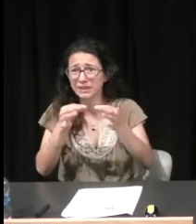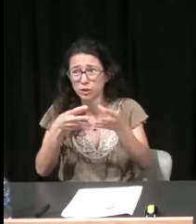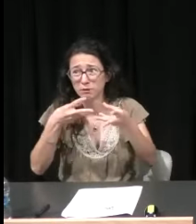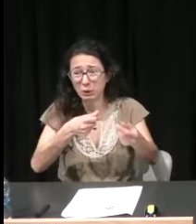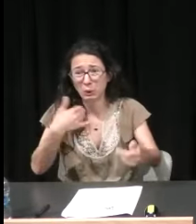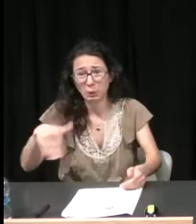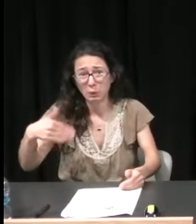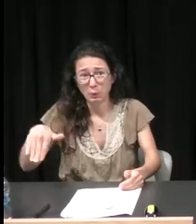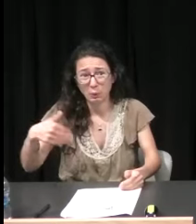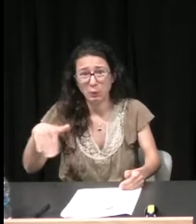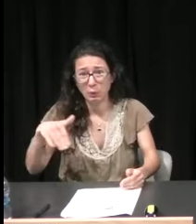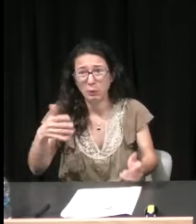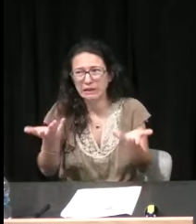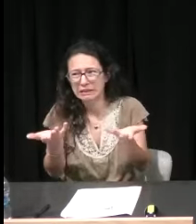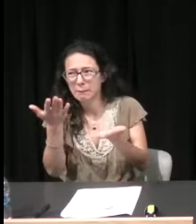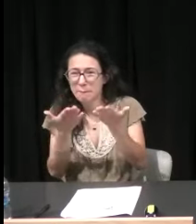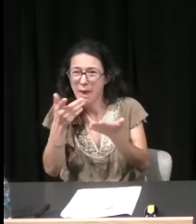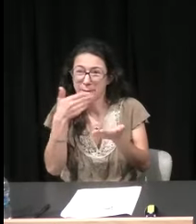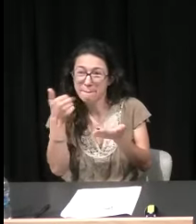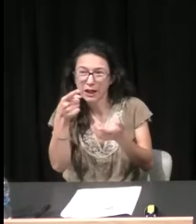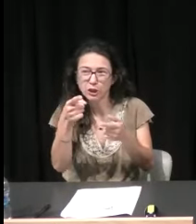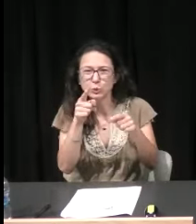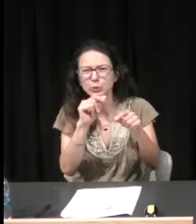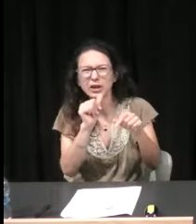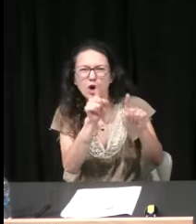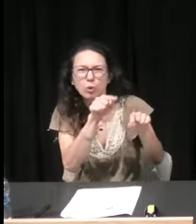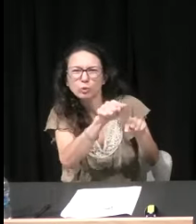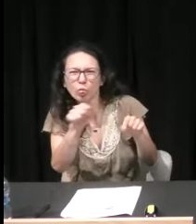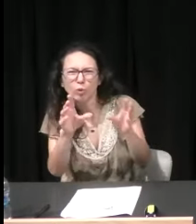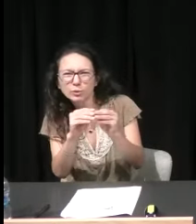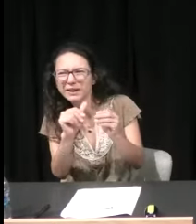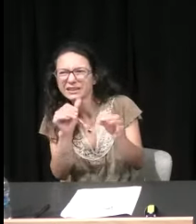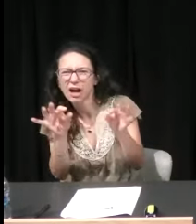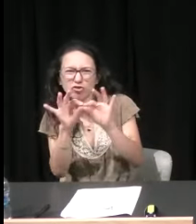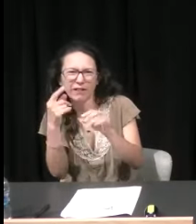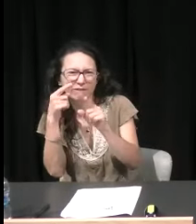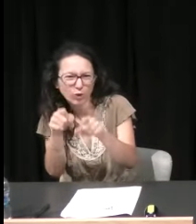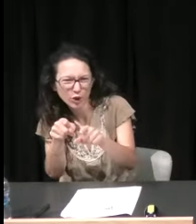will show us what the cost is over time and say oo this is really expensive and you know maybe